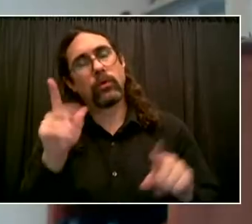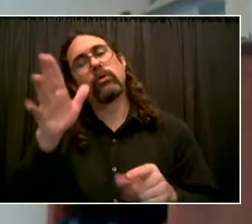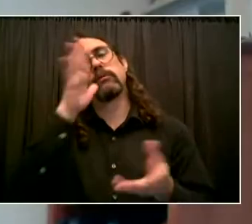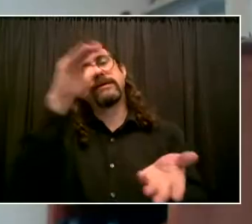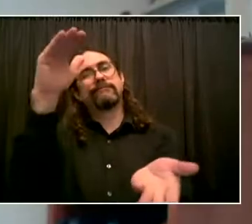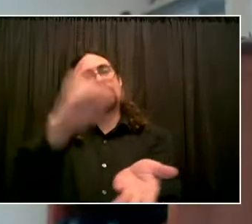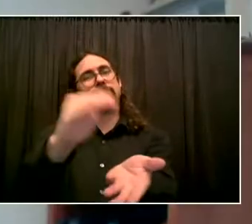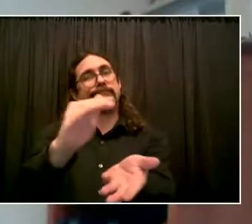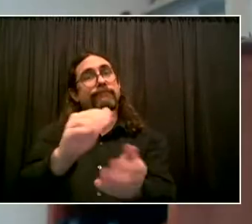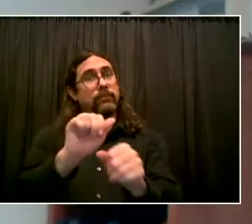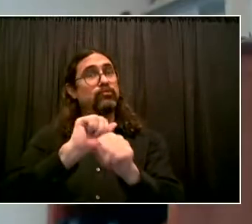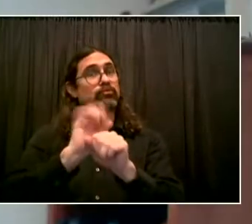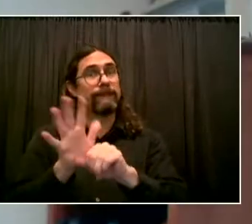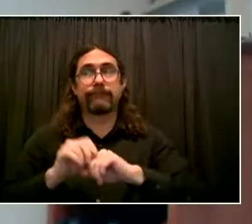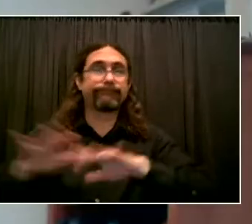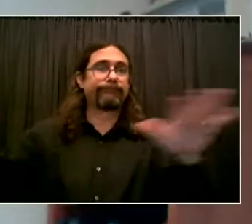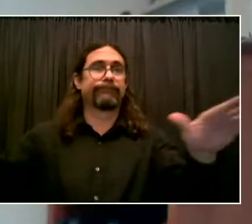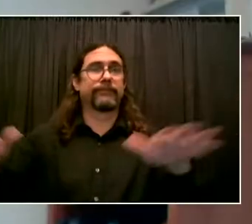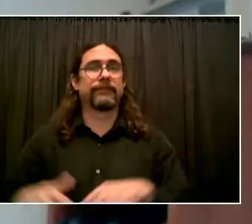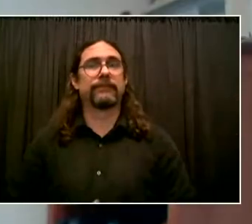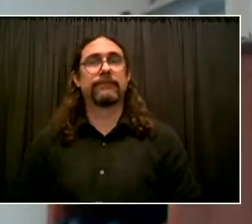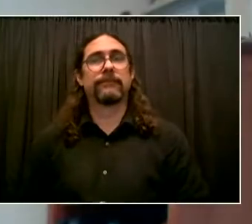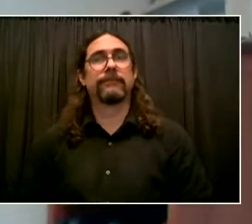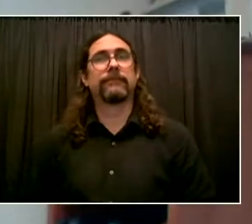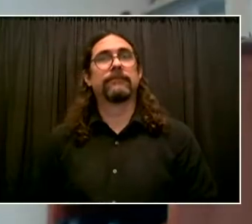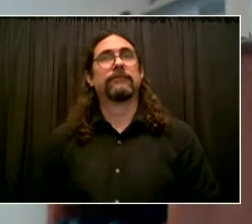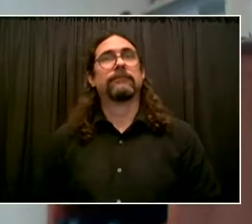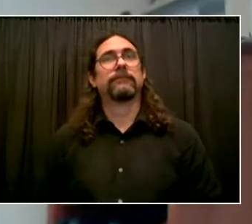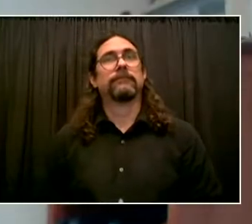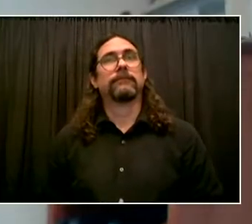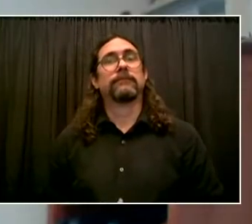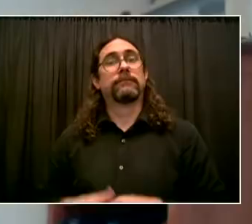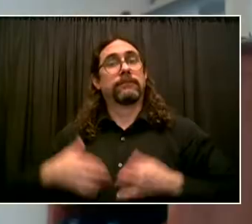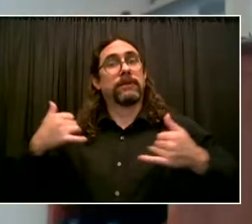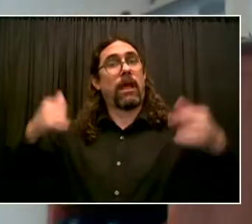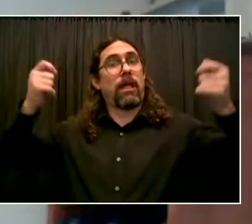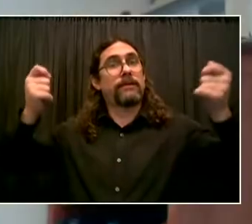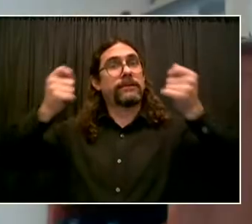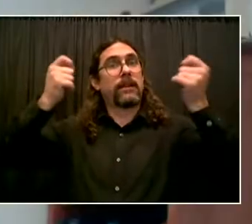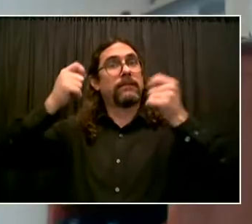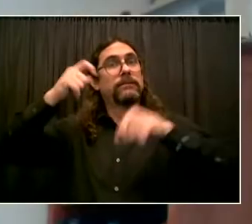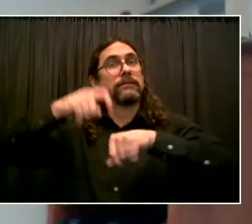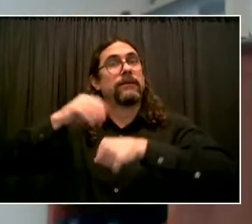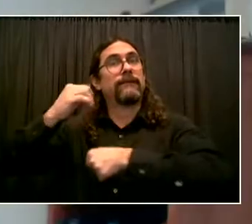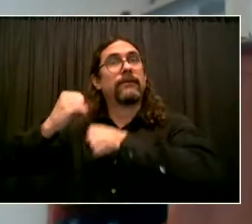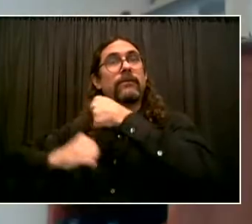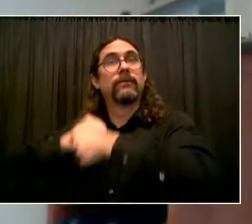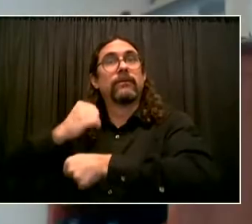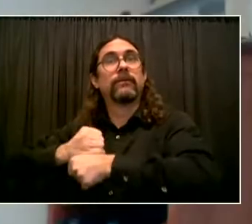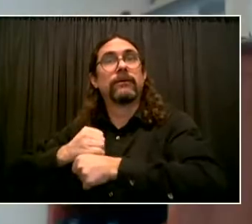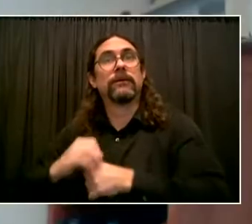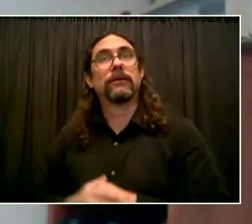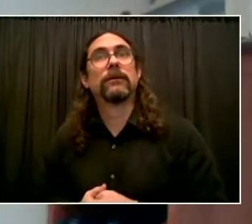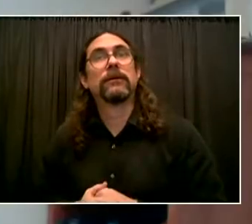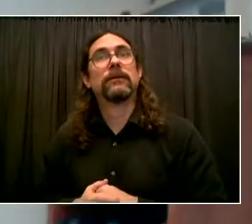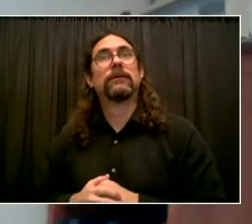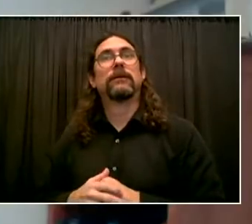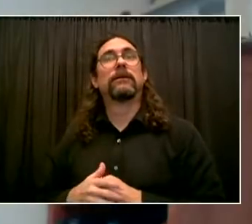WILL COME DOWN OVER TIME. IN THESE HOLIDAY